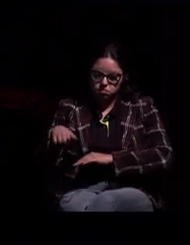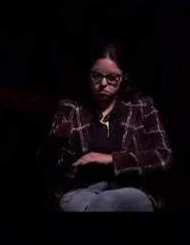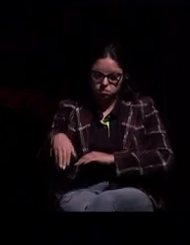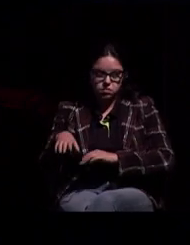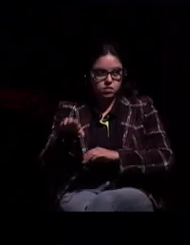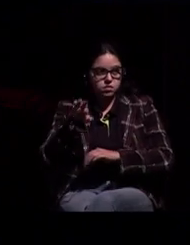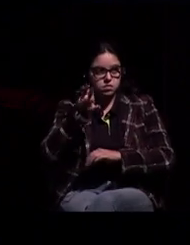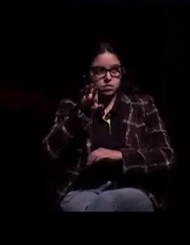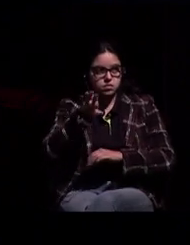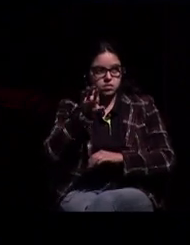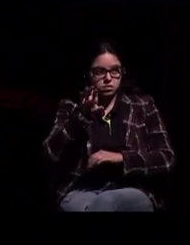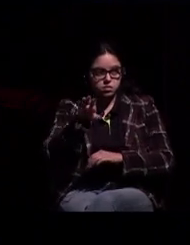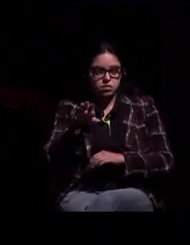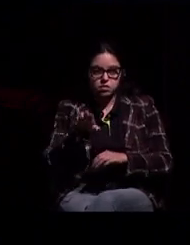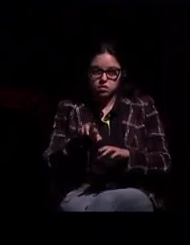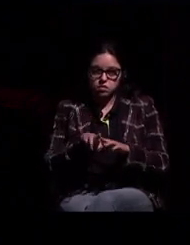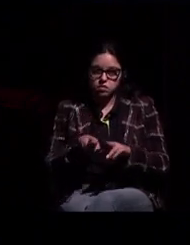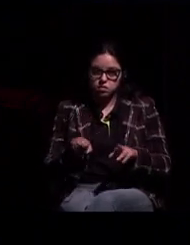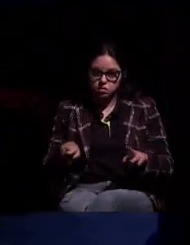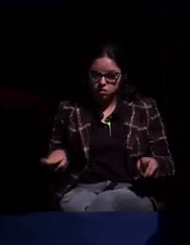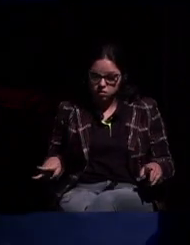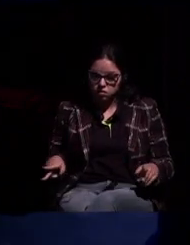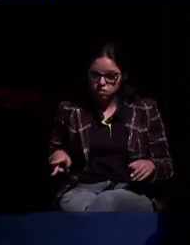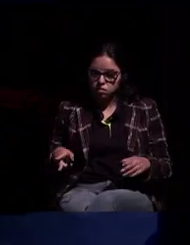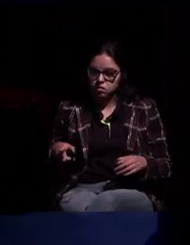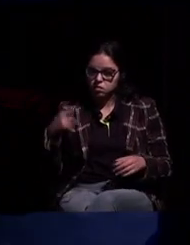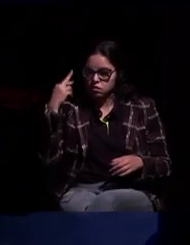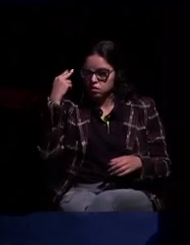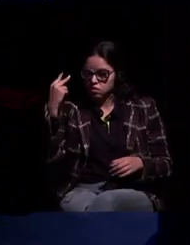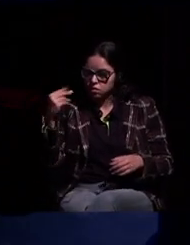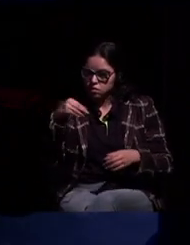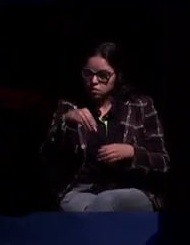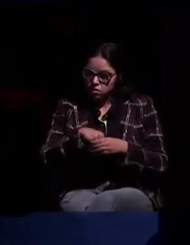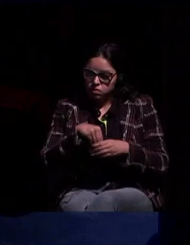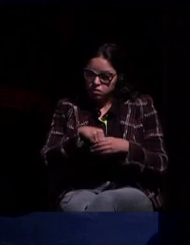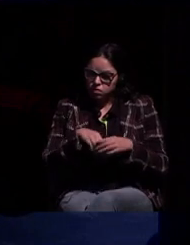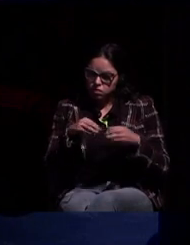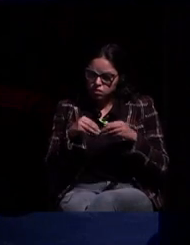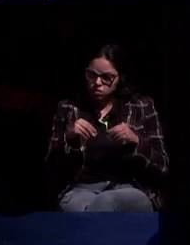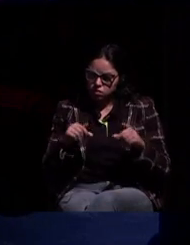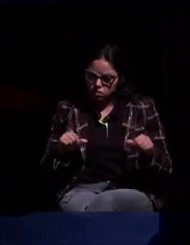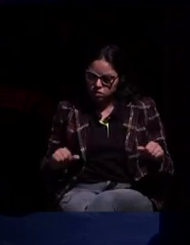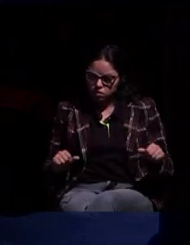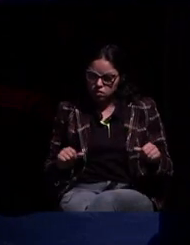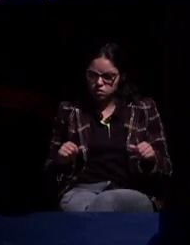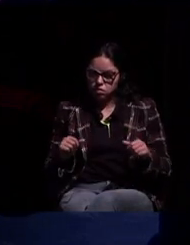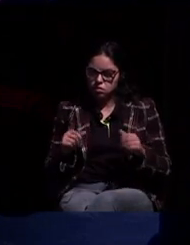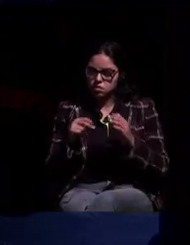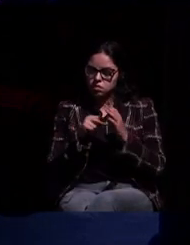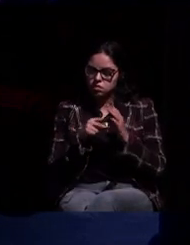in the territory. What does that mean? That producing tourism is not the same as